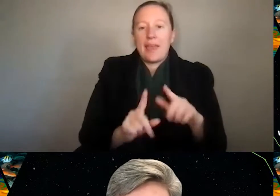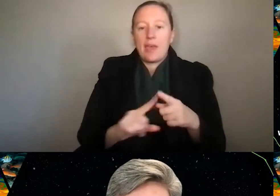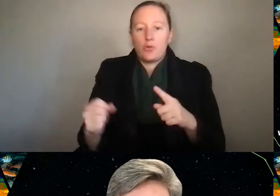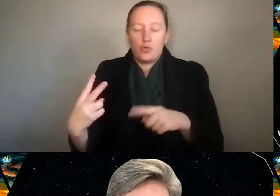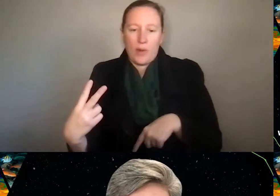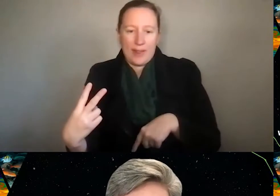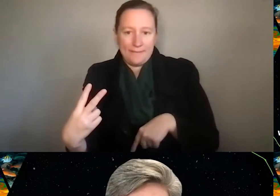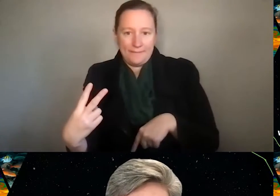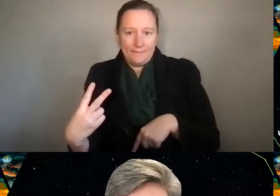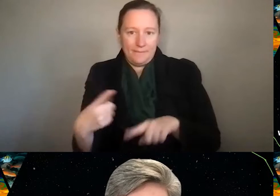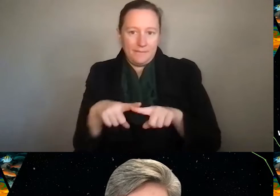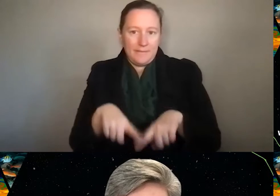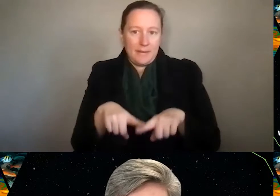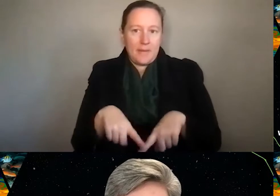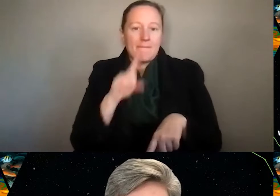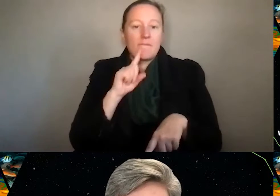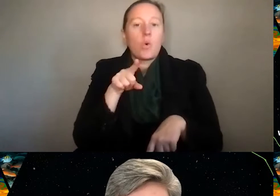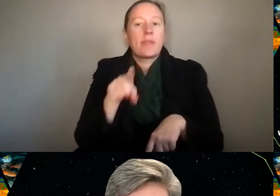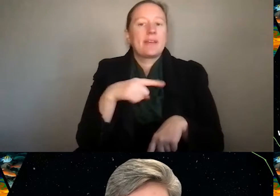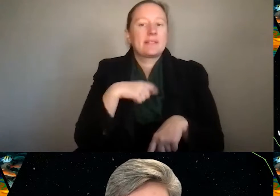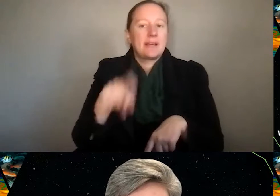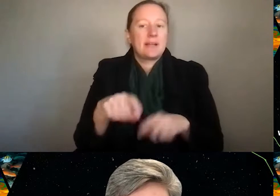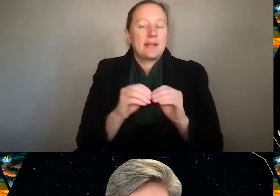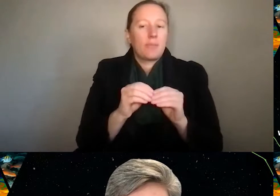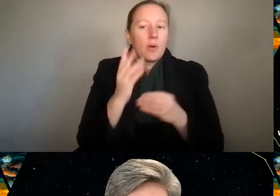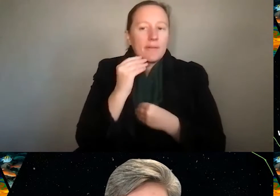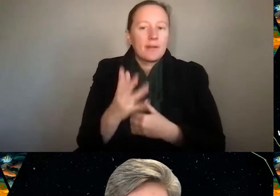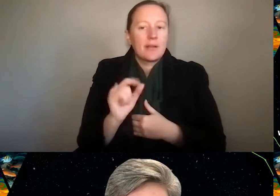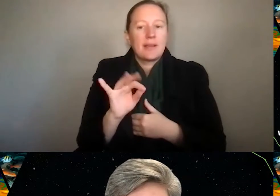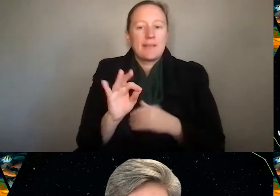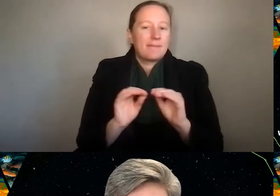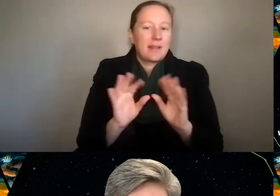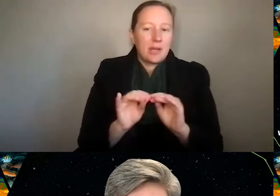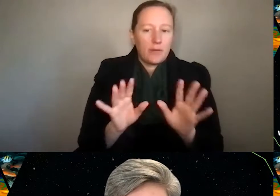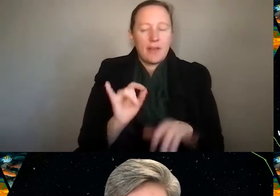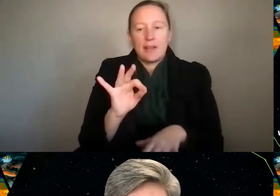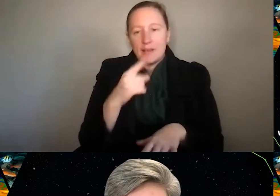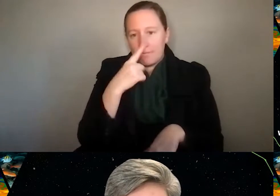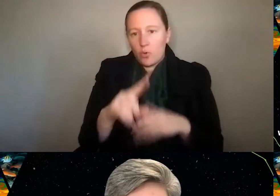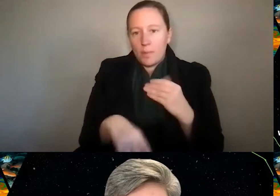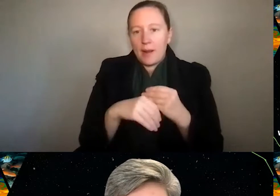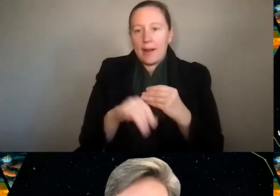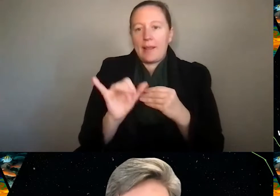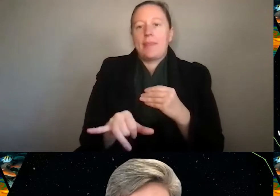For this one, I just need a little bit more clarity. If they can actually put that into the Q&A,